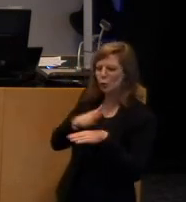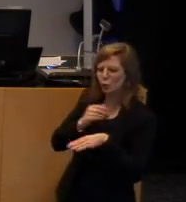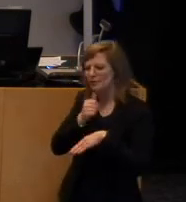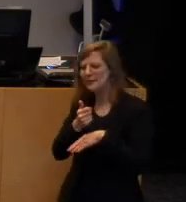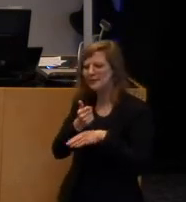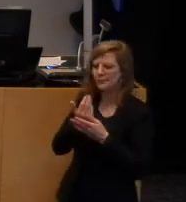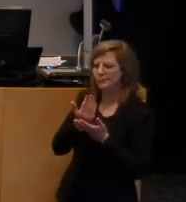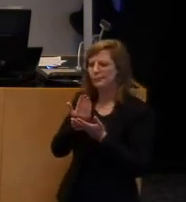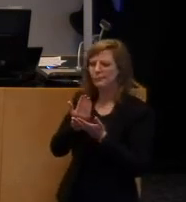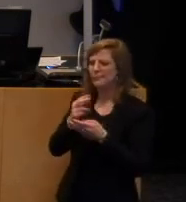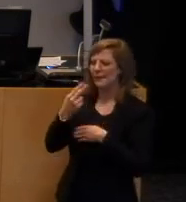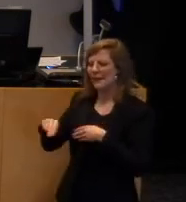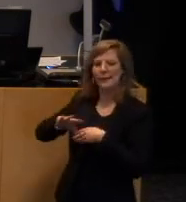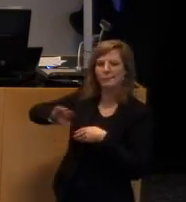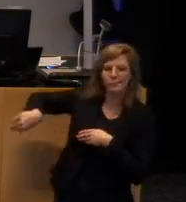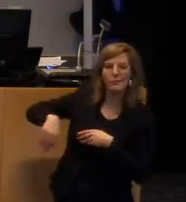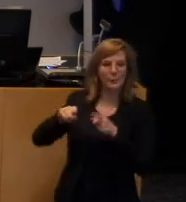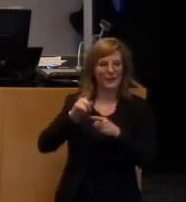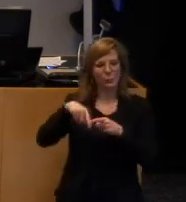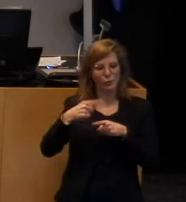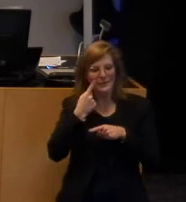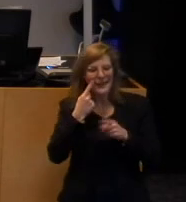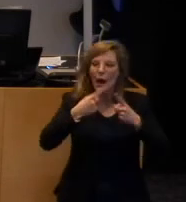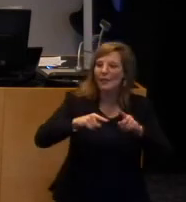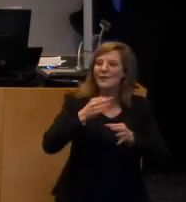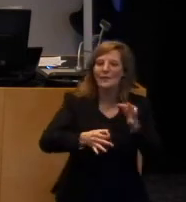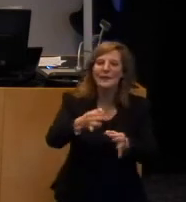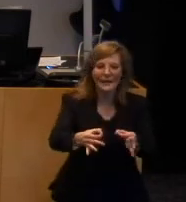which then becomes the applied strategy and then the circle starts again.